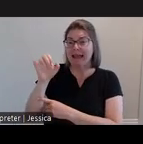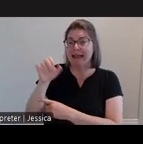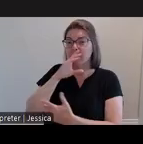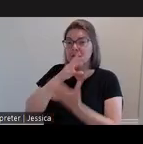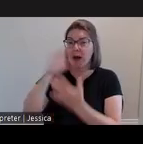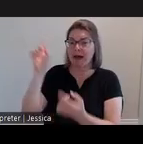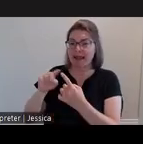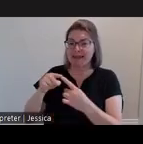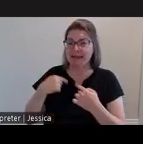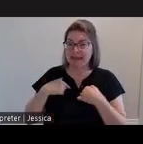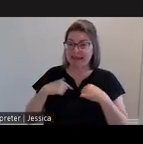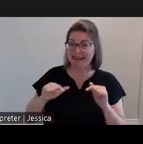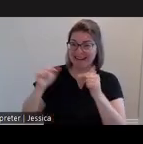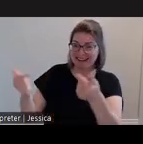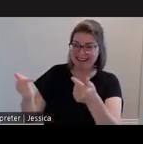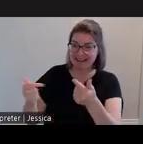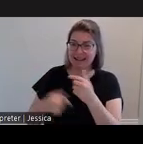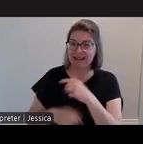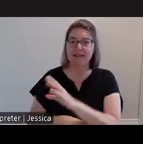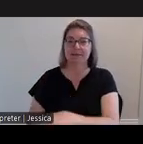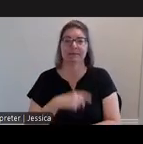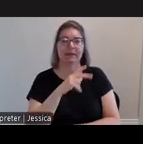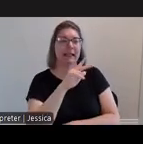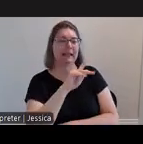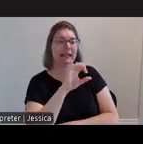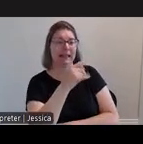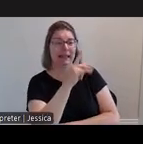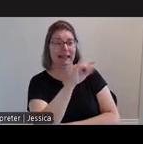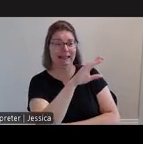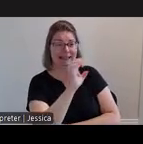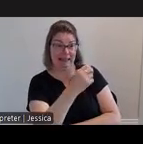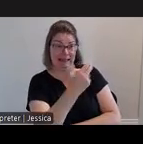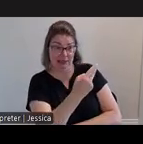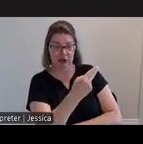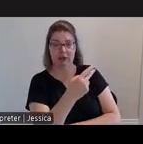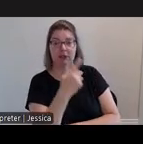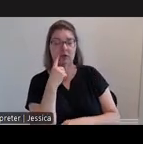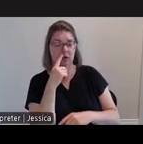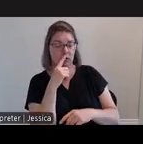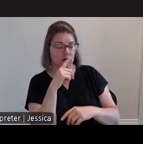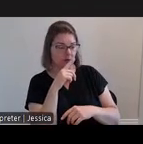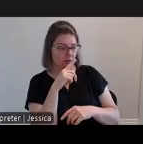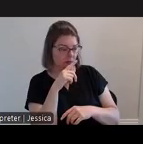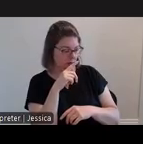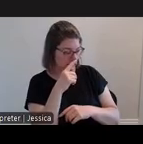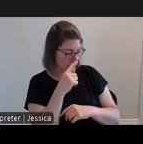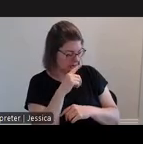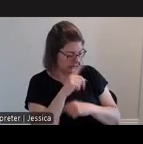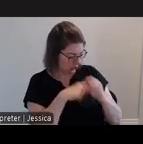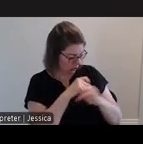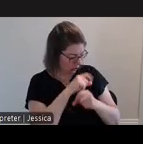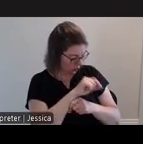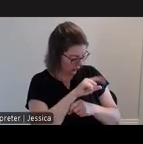(Katie Harding) Sure, I'll try. So in ‘23, ‘24, uh, McMaster offered